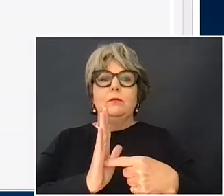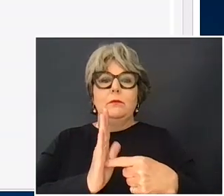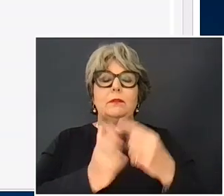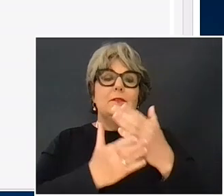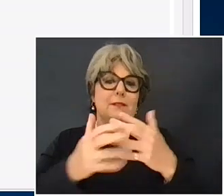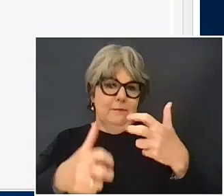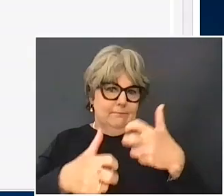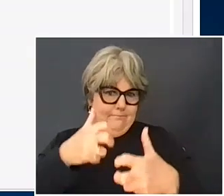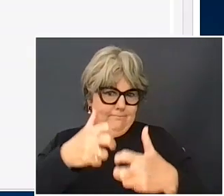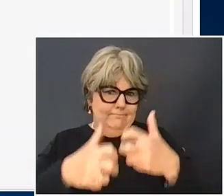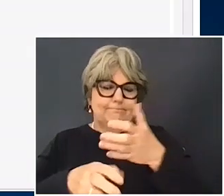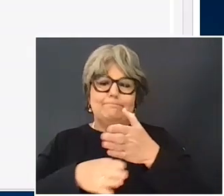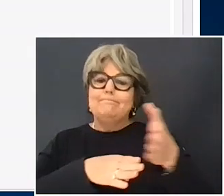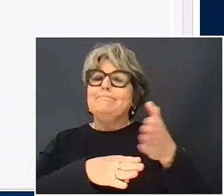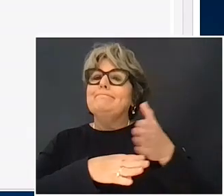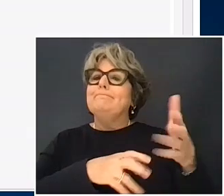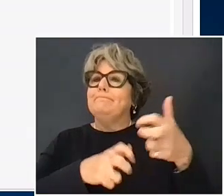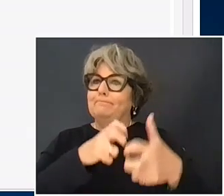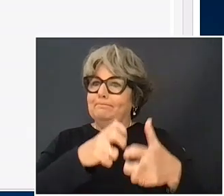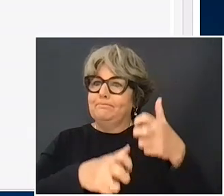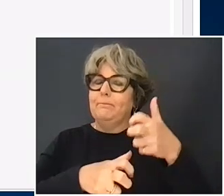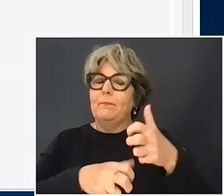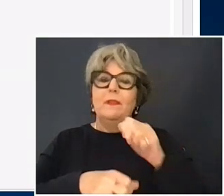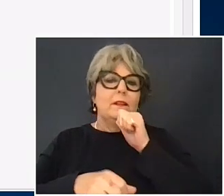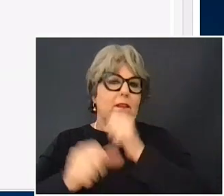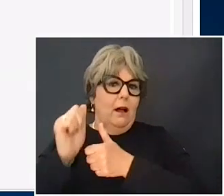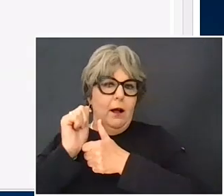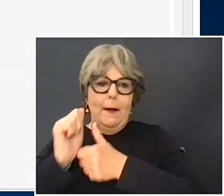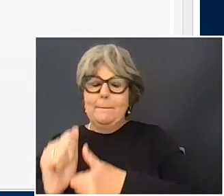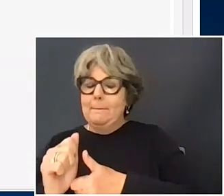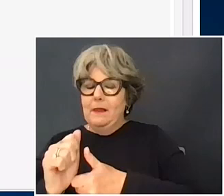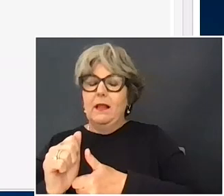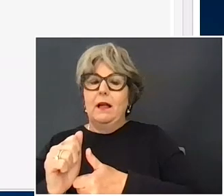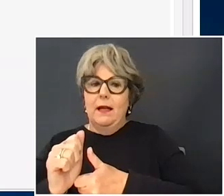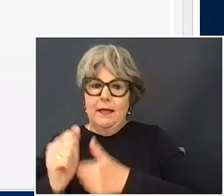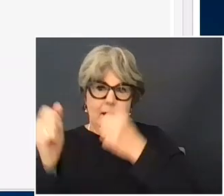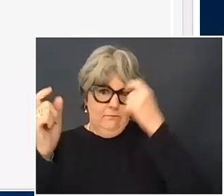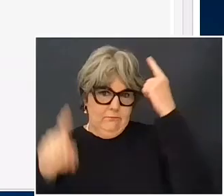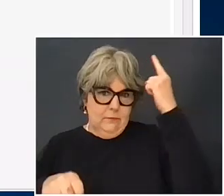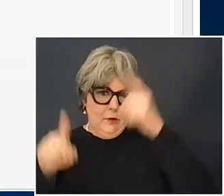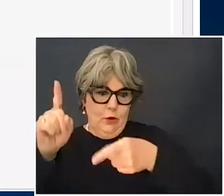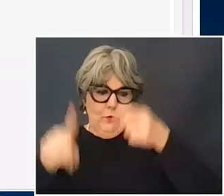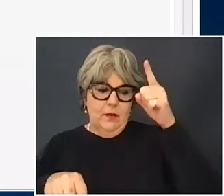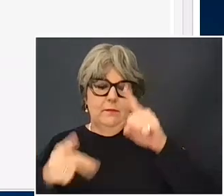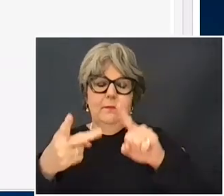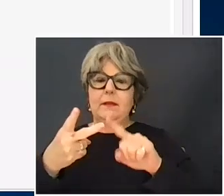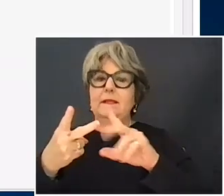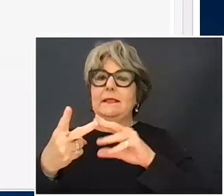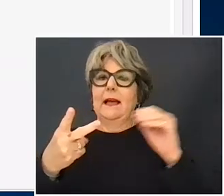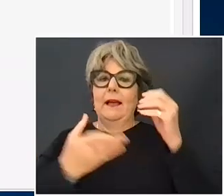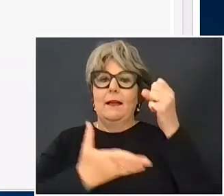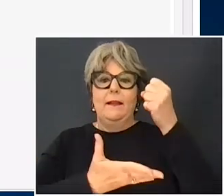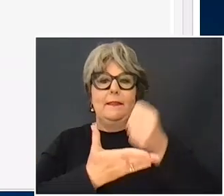area and that there are non-compliant agreements and that the accreditors must